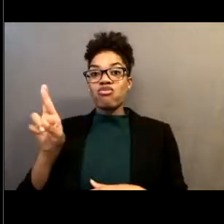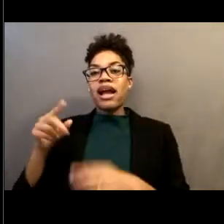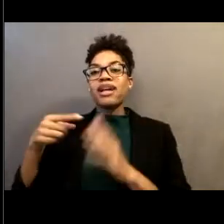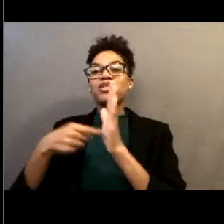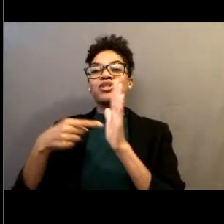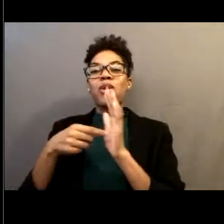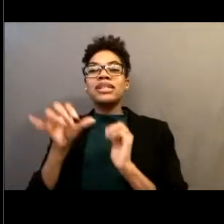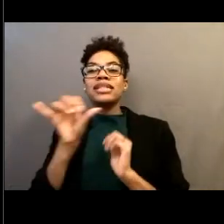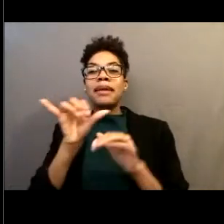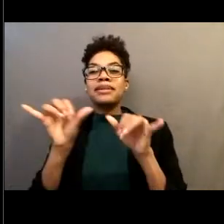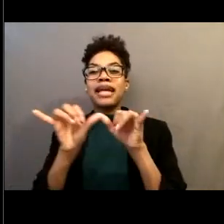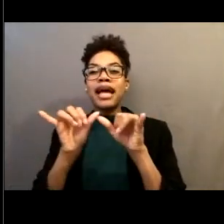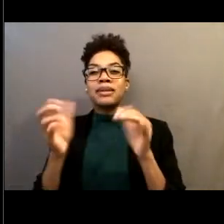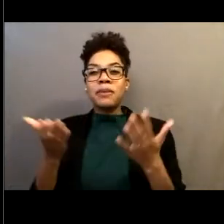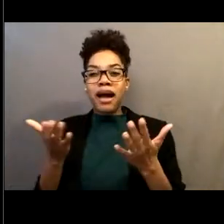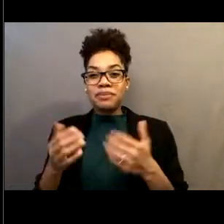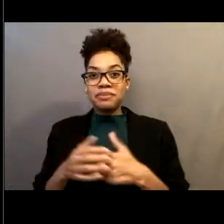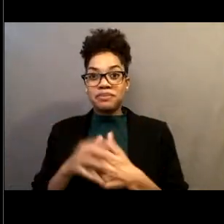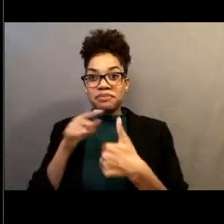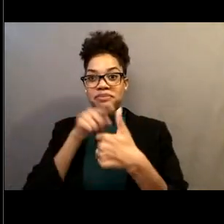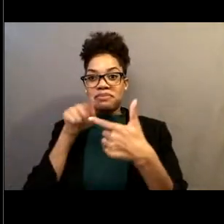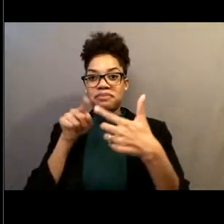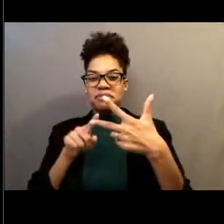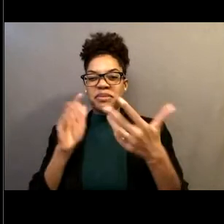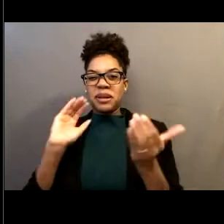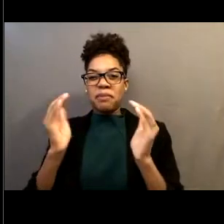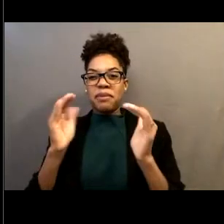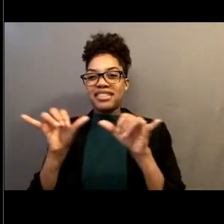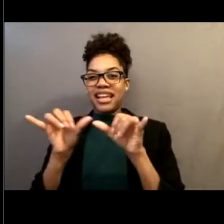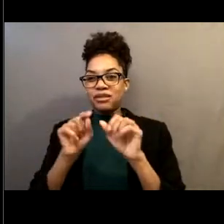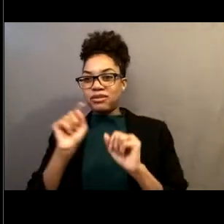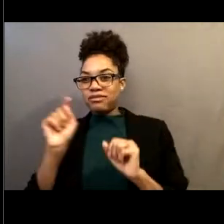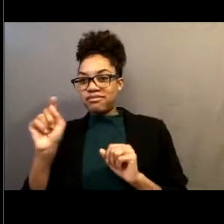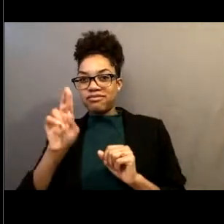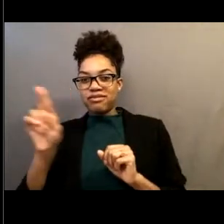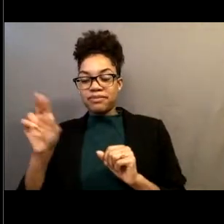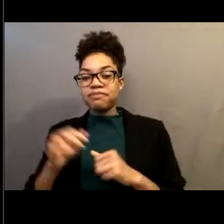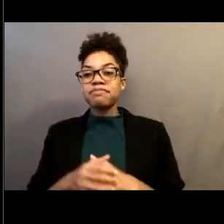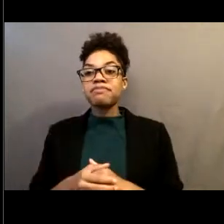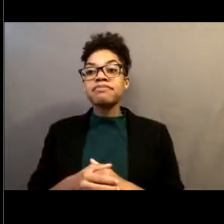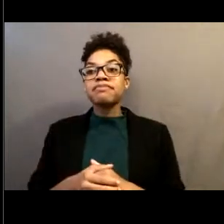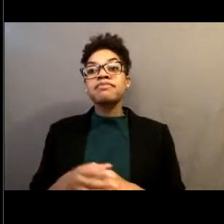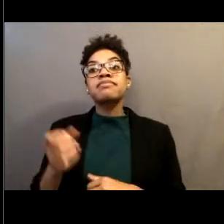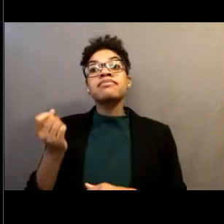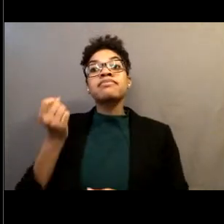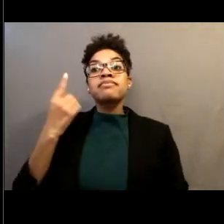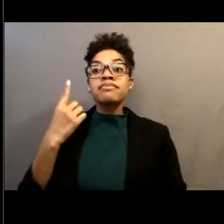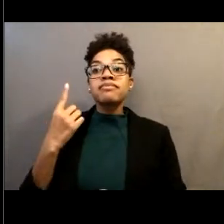they're humongous, and humongous usually means expensive. Because getting something that big off the ground